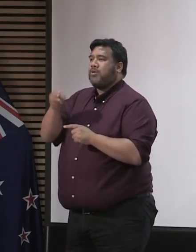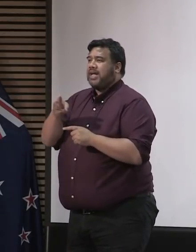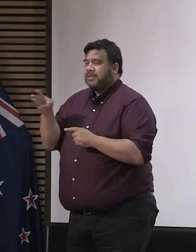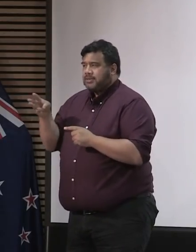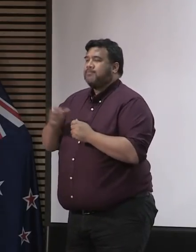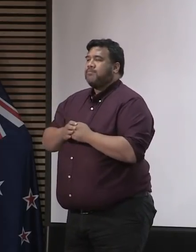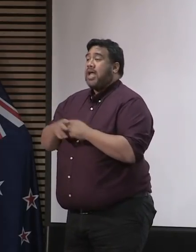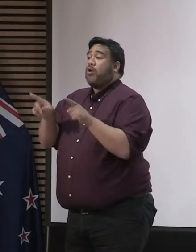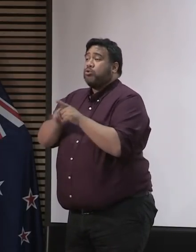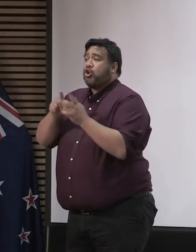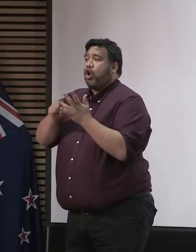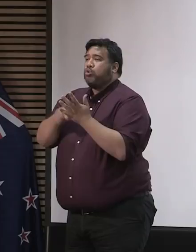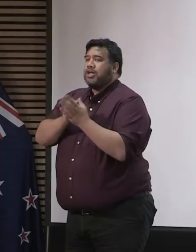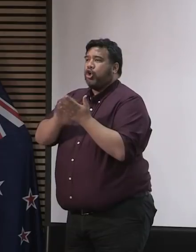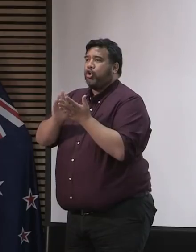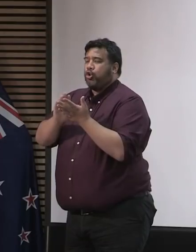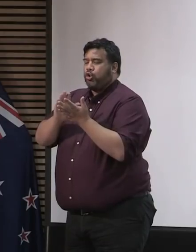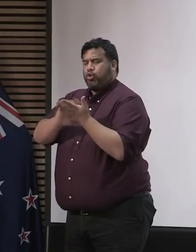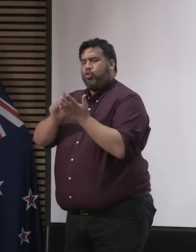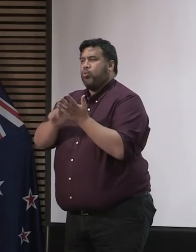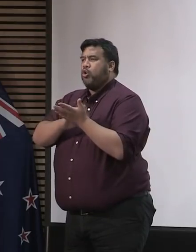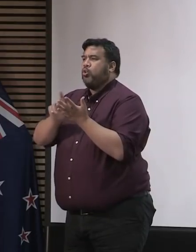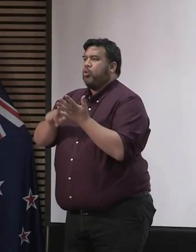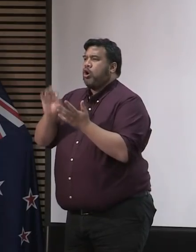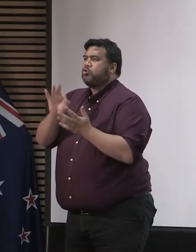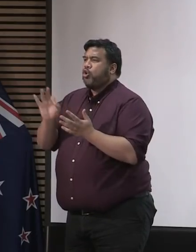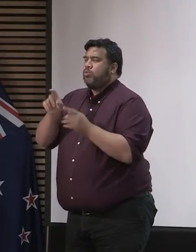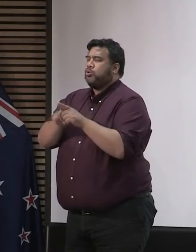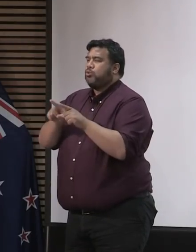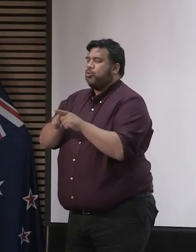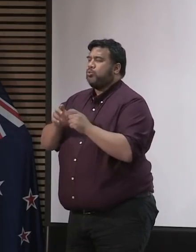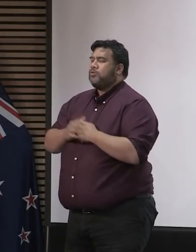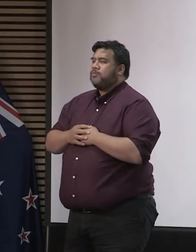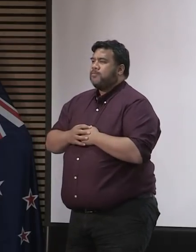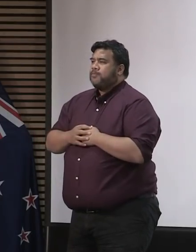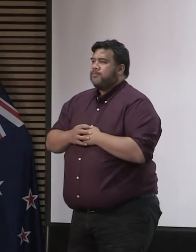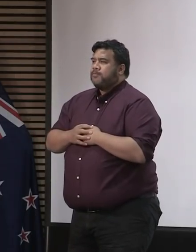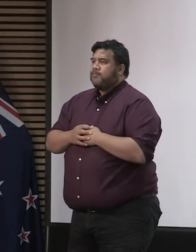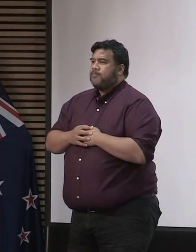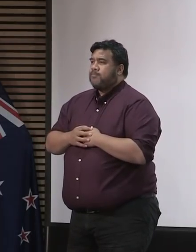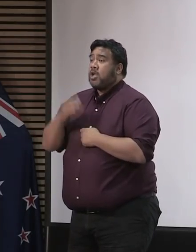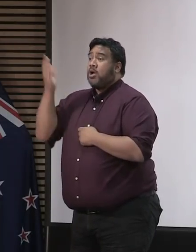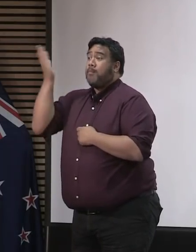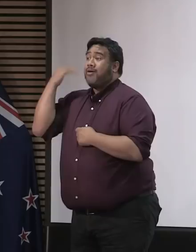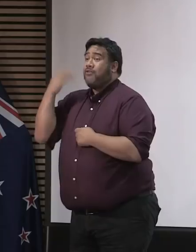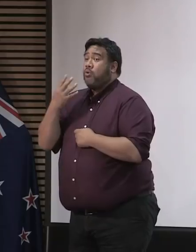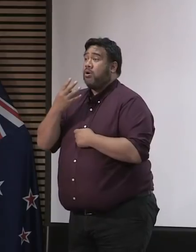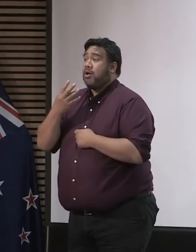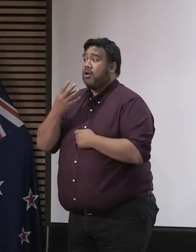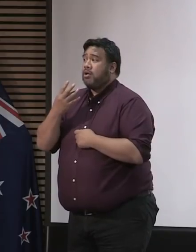This will ramp up to pre-pandemic workforce which was 400 over the week that then follows.